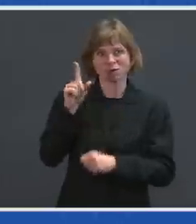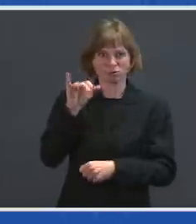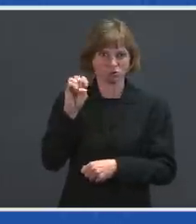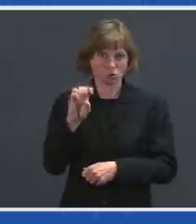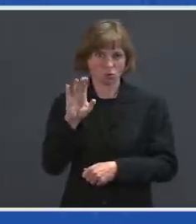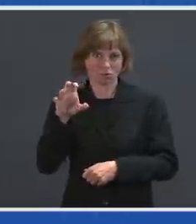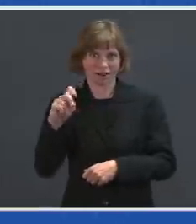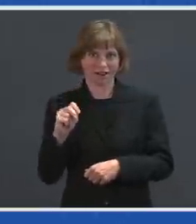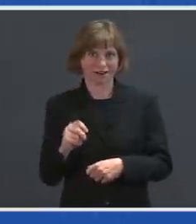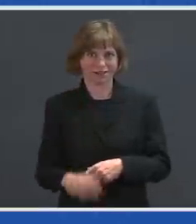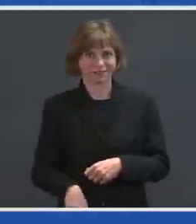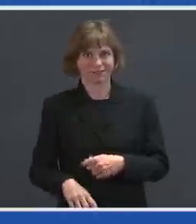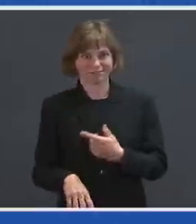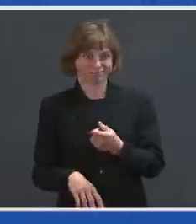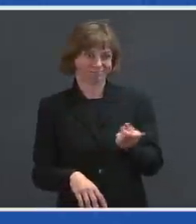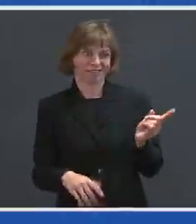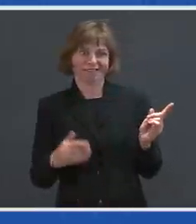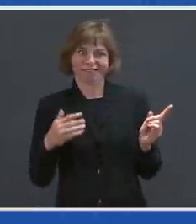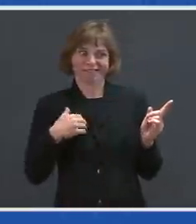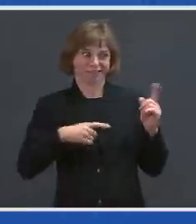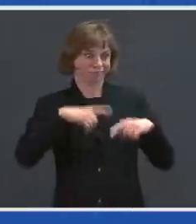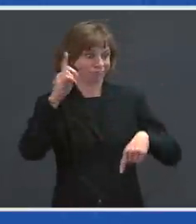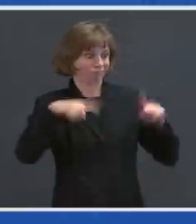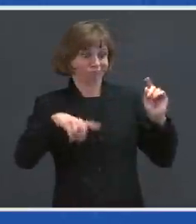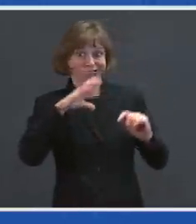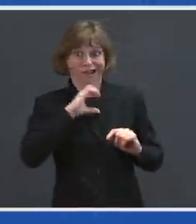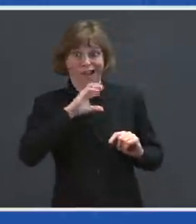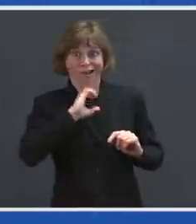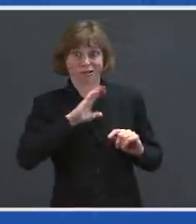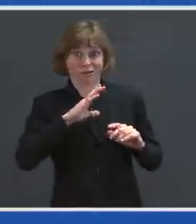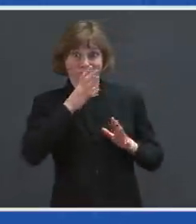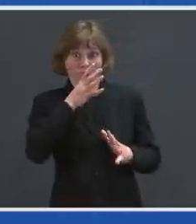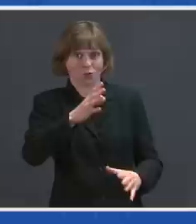They have a range in age, but all of them love Joe Biden.